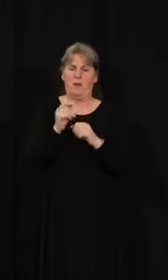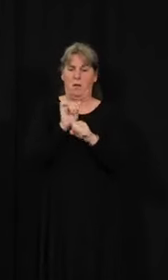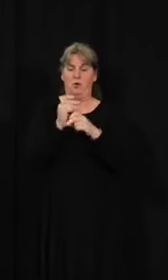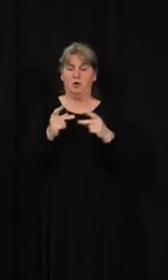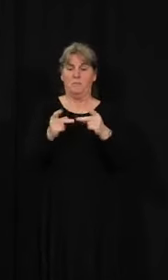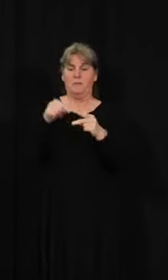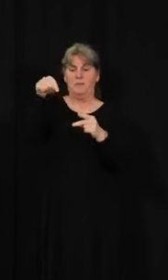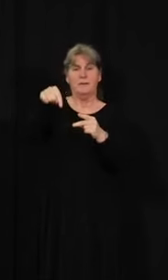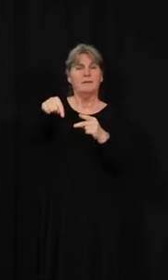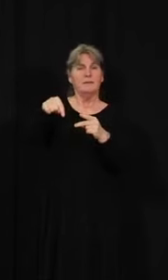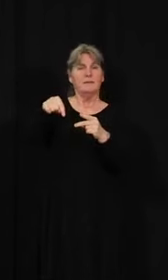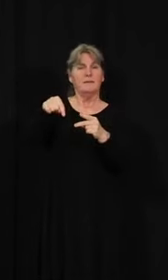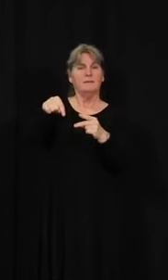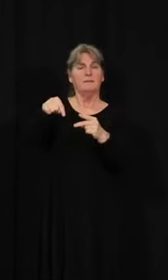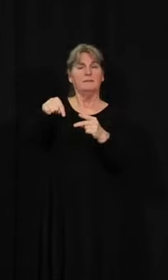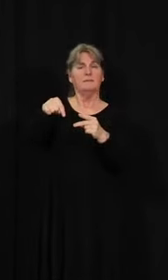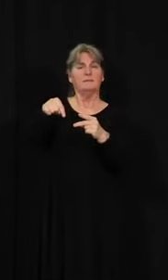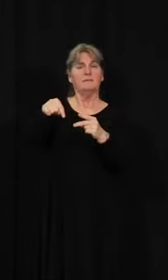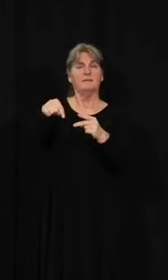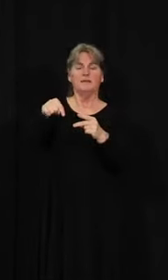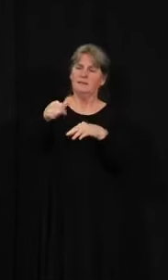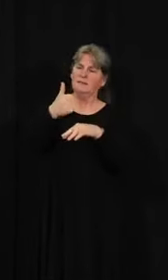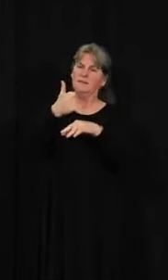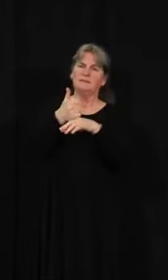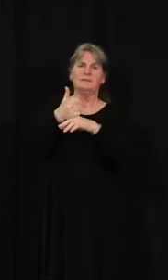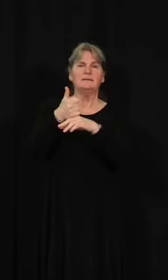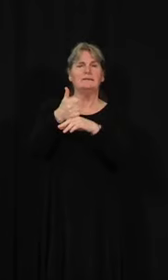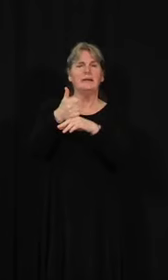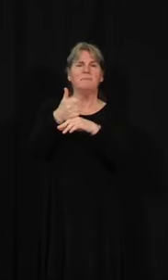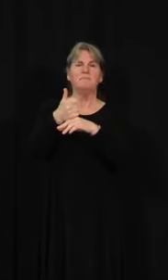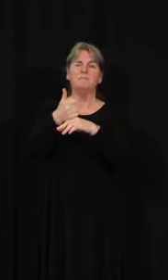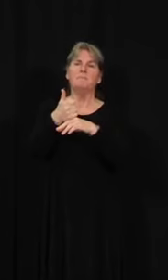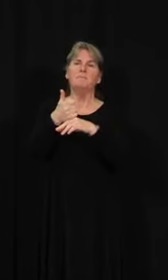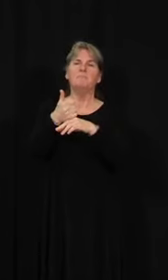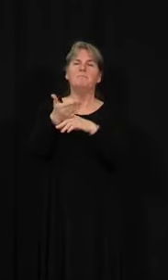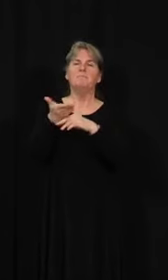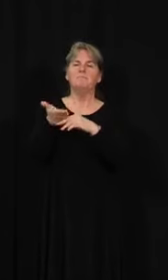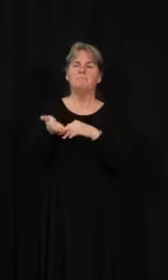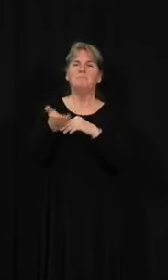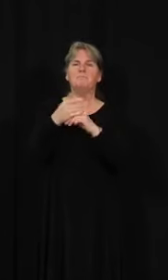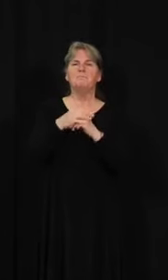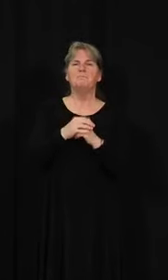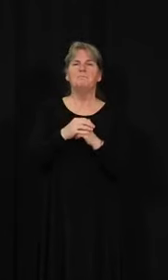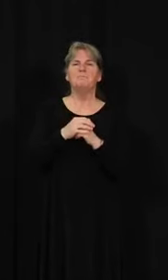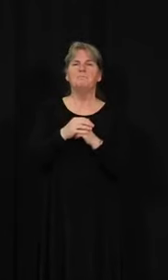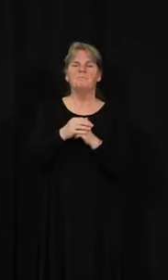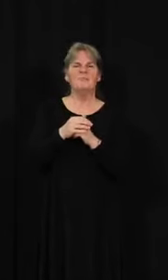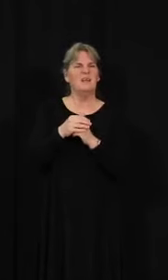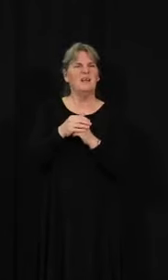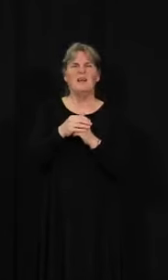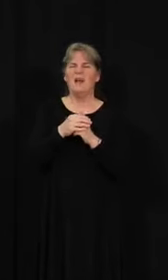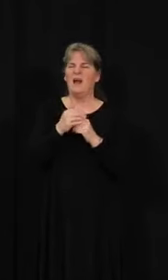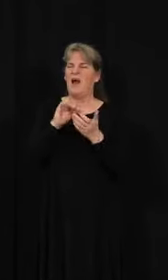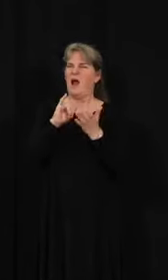up-- the setup of a workplace is that all of those details about